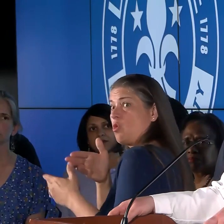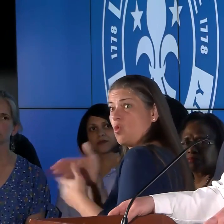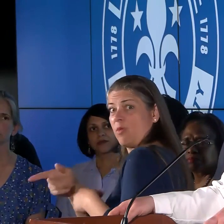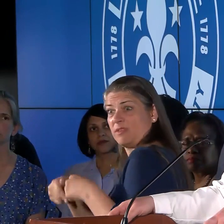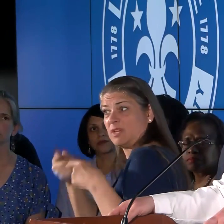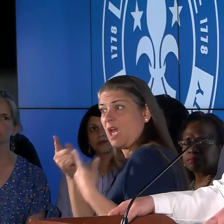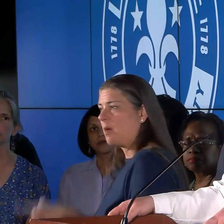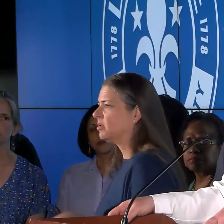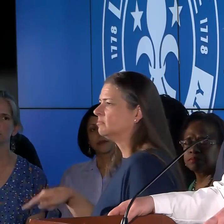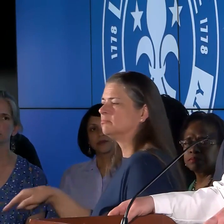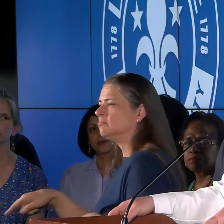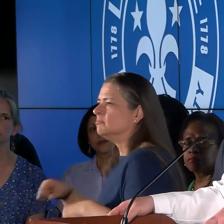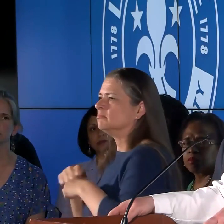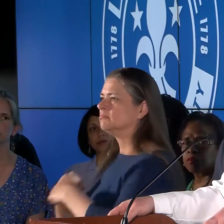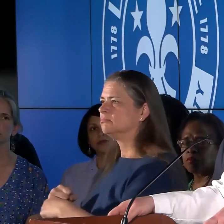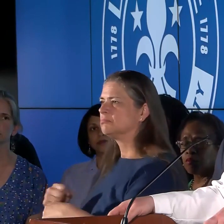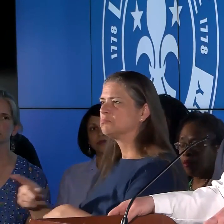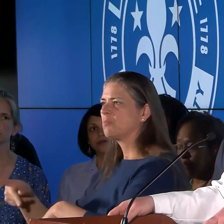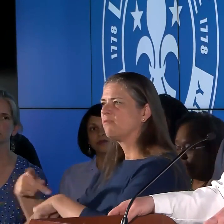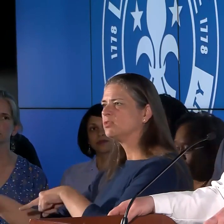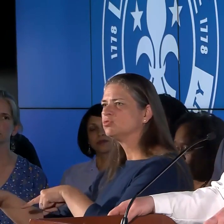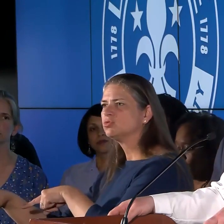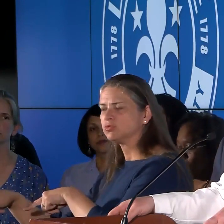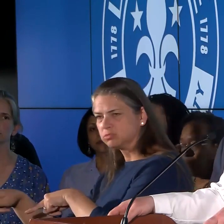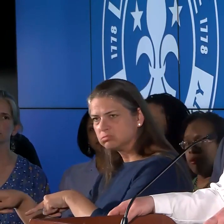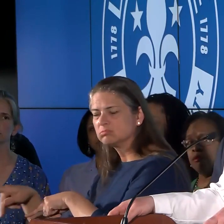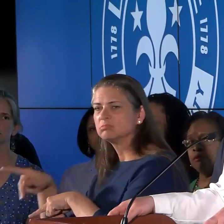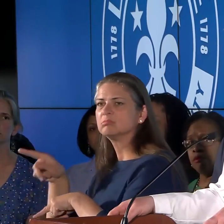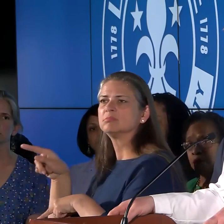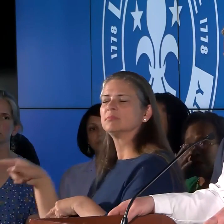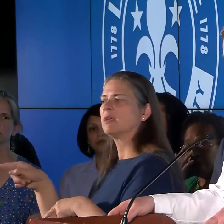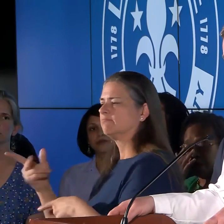professionals that they are. They were able to care for *** large number of